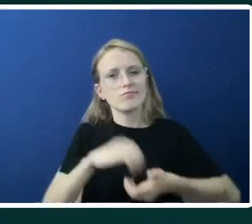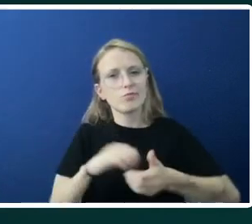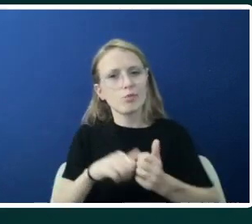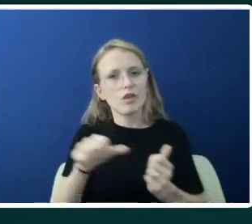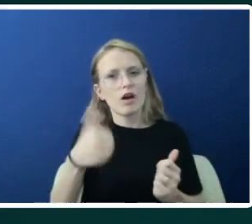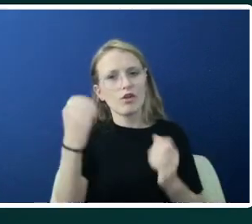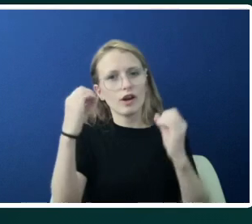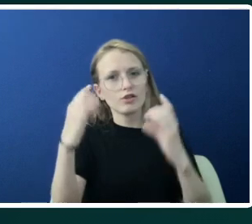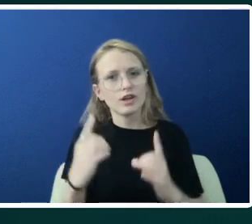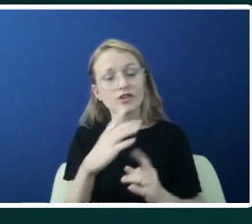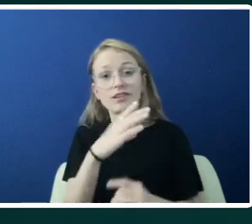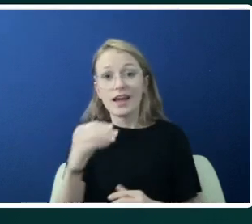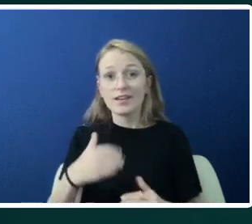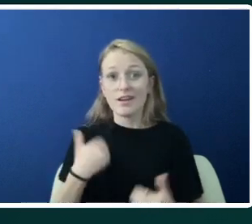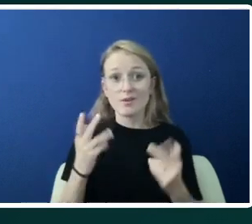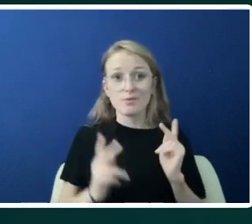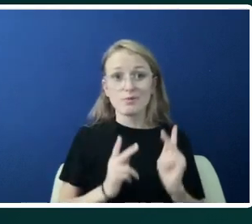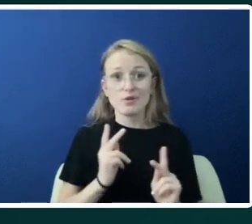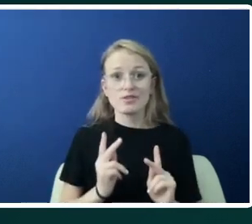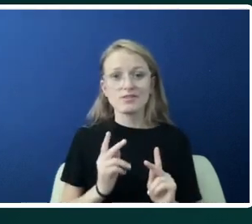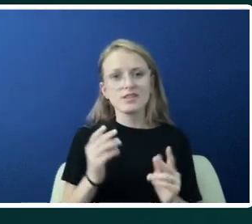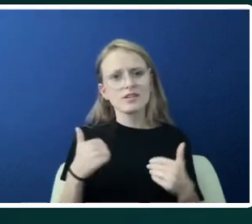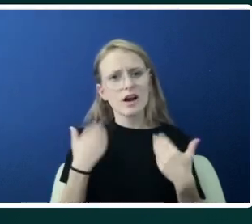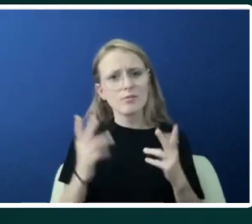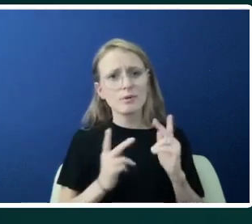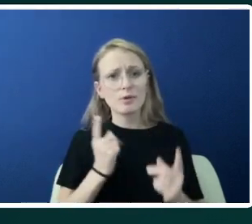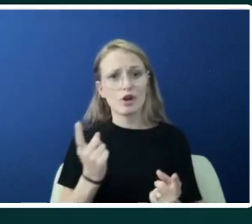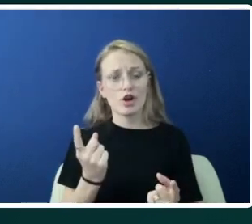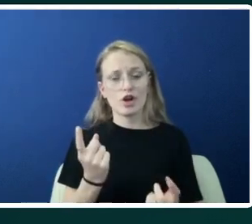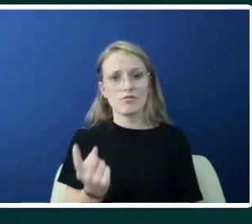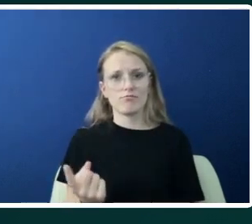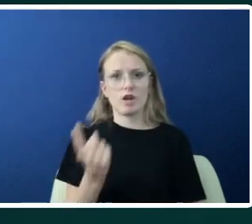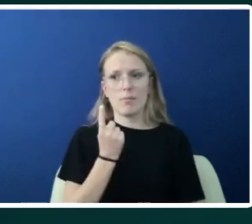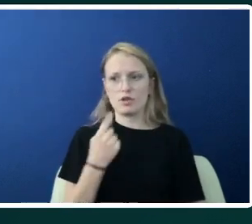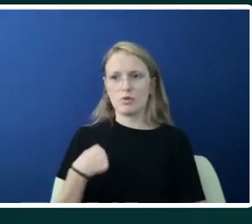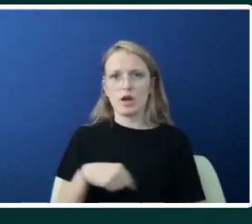Because young people are also coming to us, often with a narrative in society that they